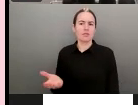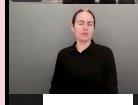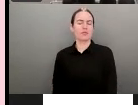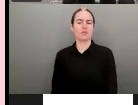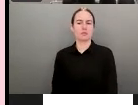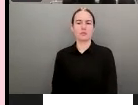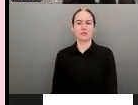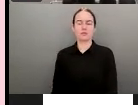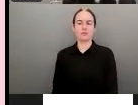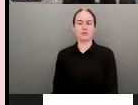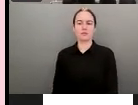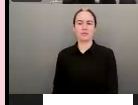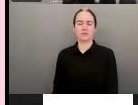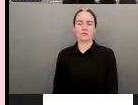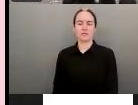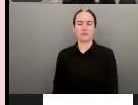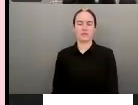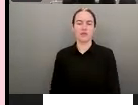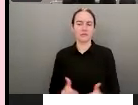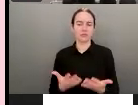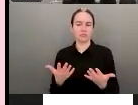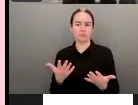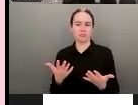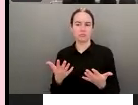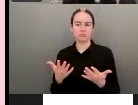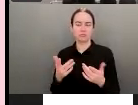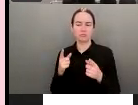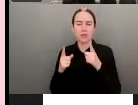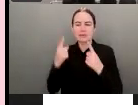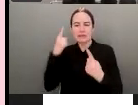to think about when they evaluate or develop?